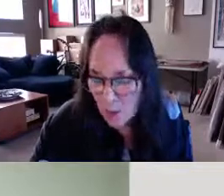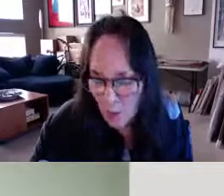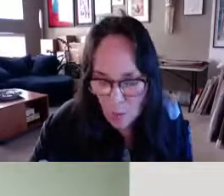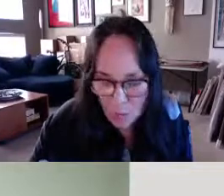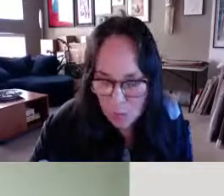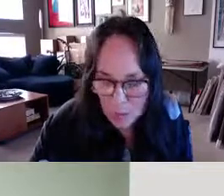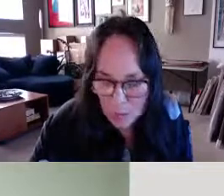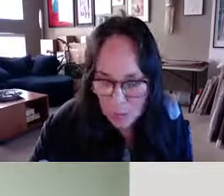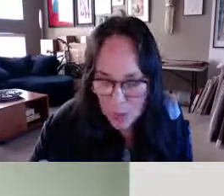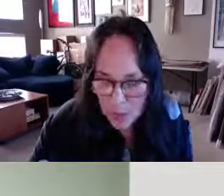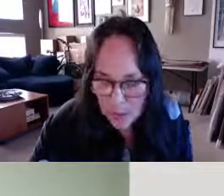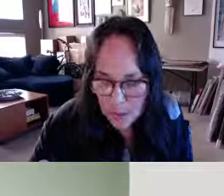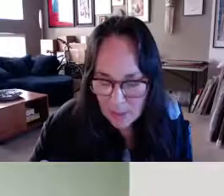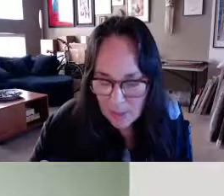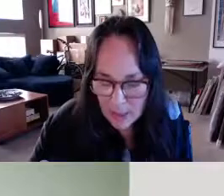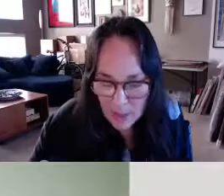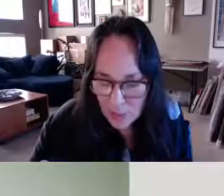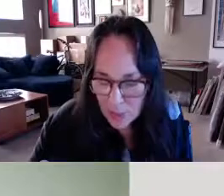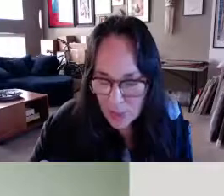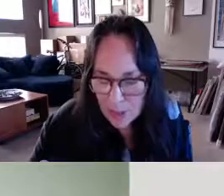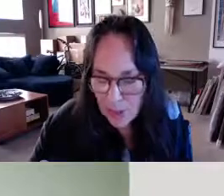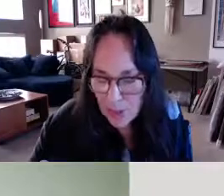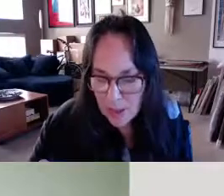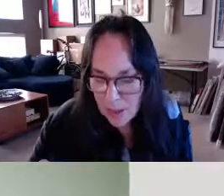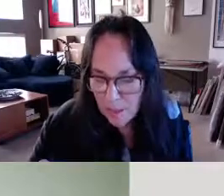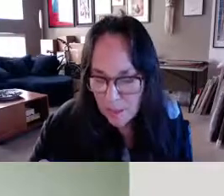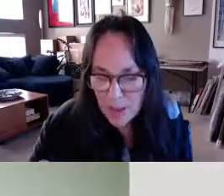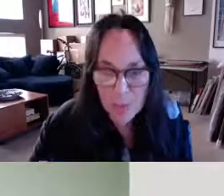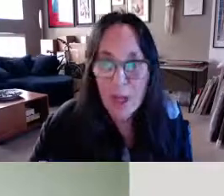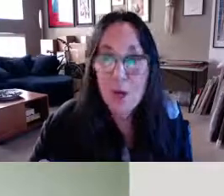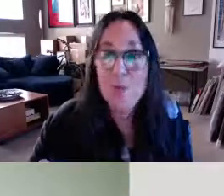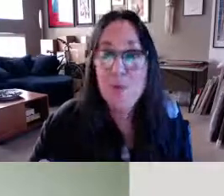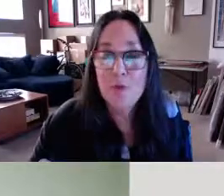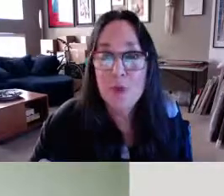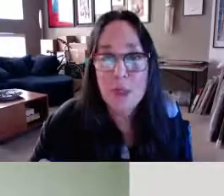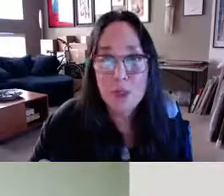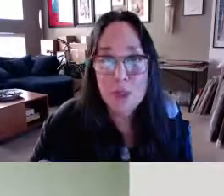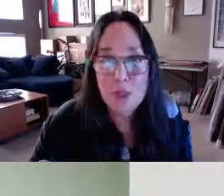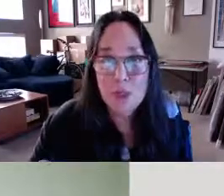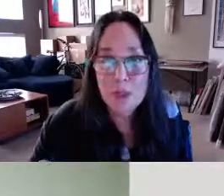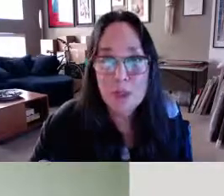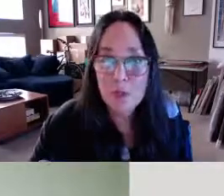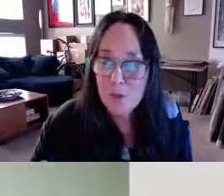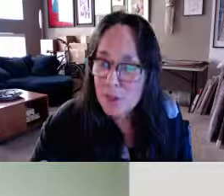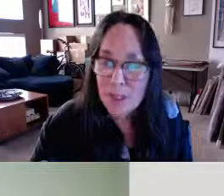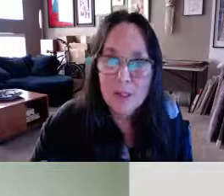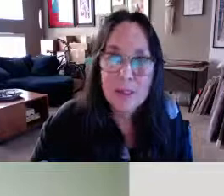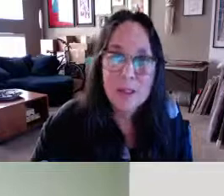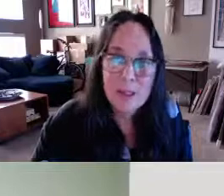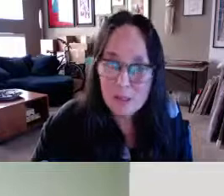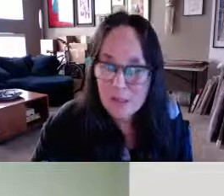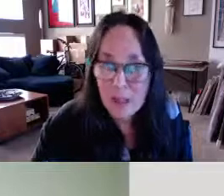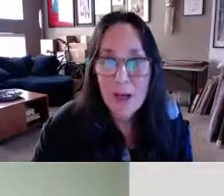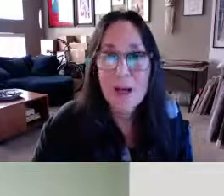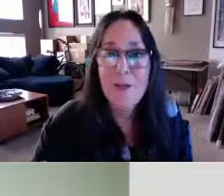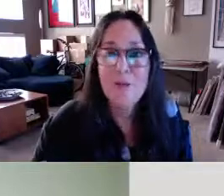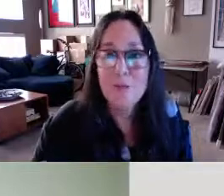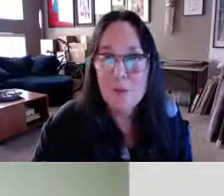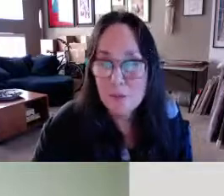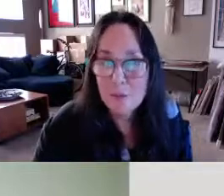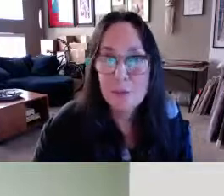all you know many dancers it's about how you move the fringe you know it's like it's alive